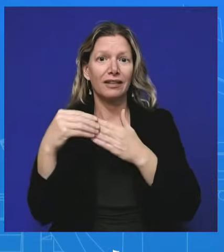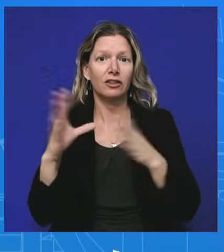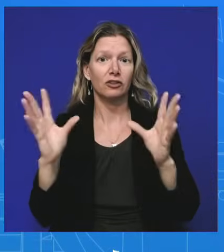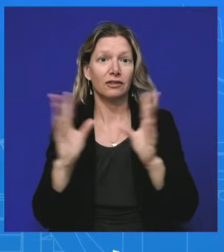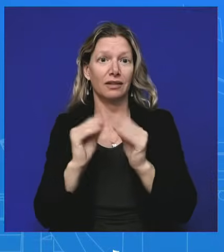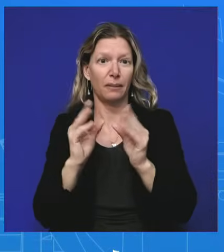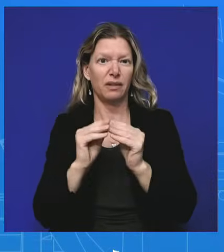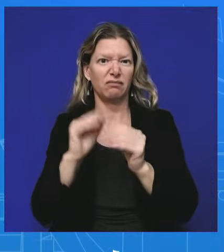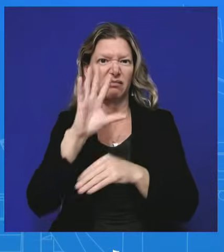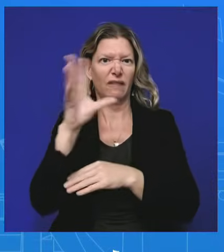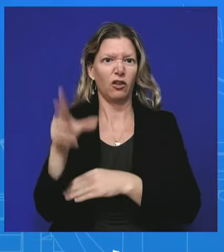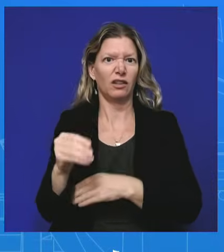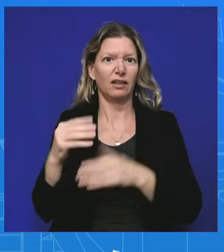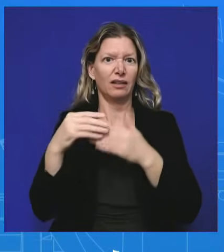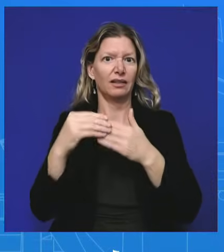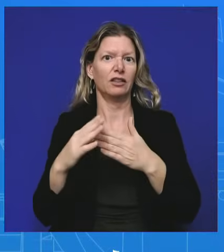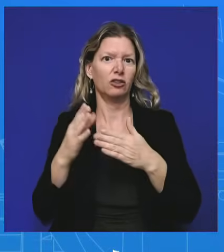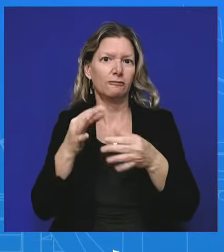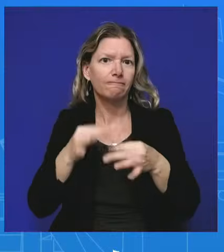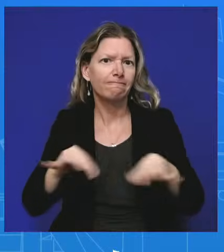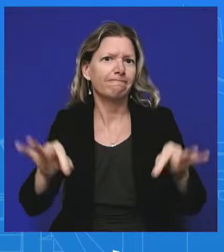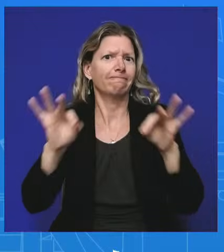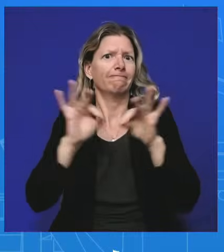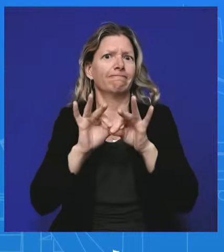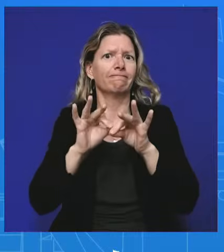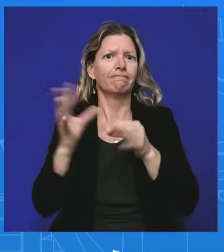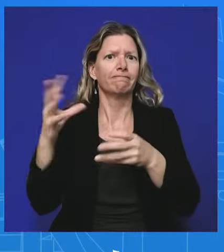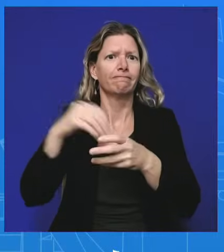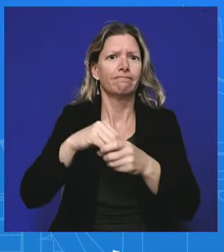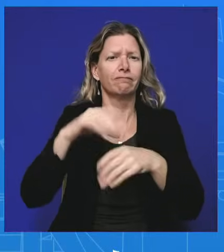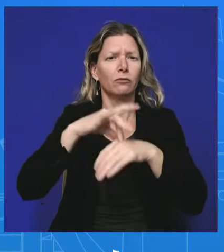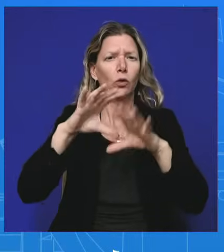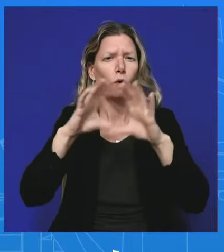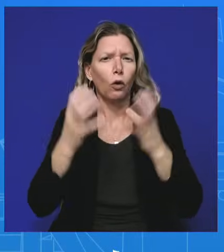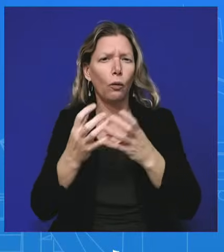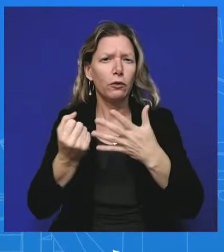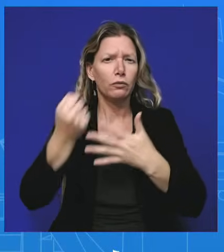on Friday at the State Department. On Saturday, the President will deliver the commencement address